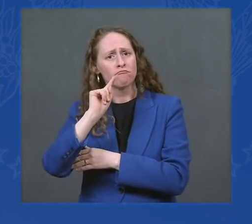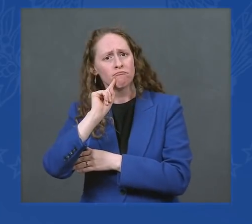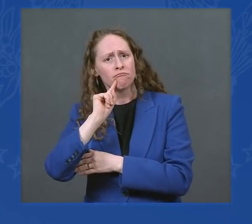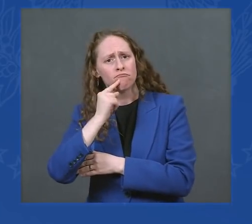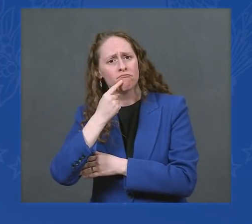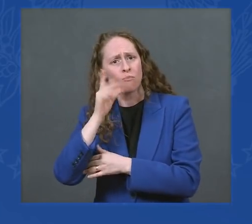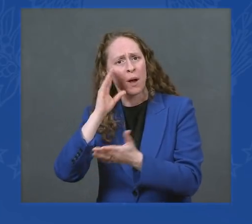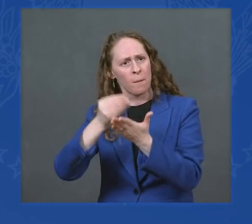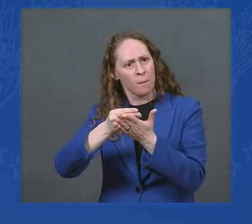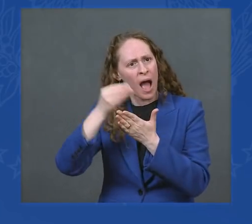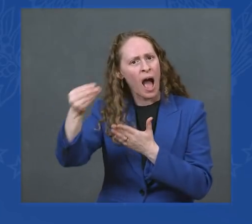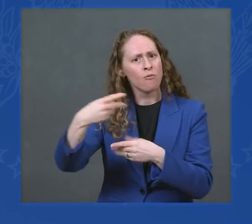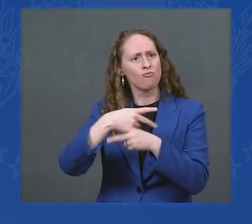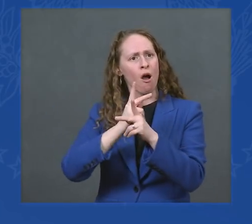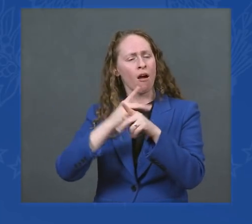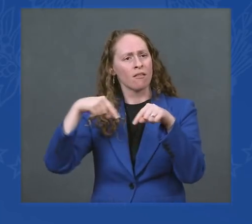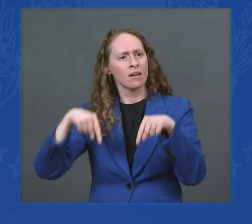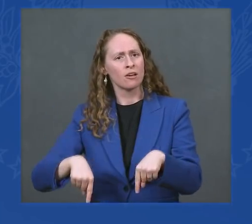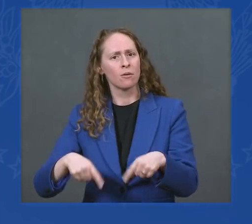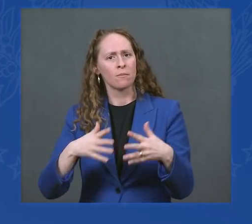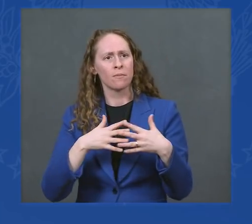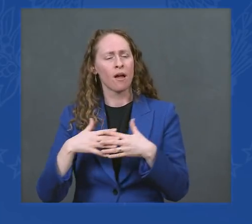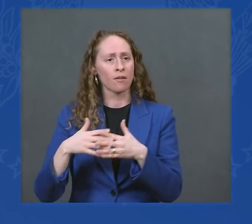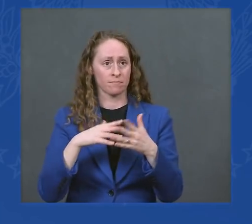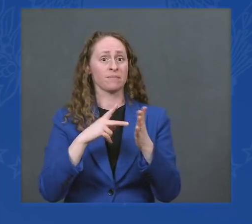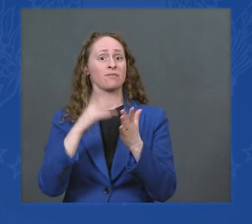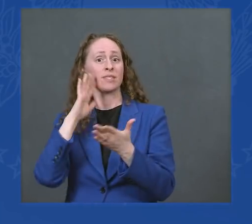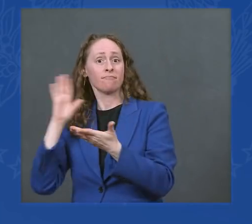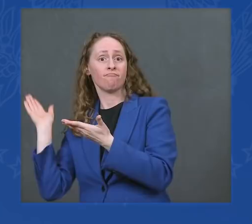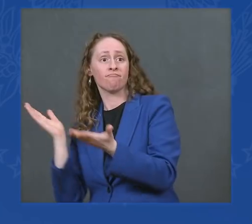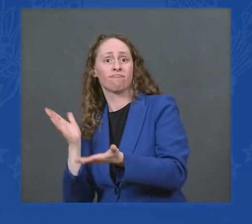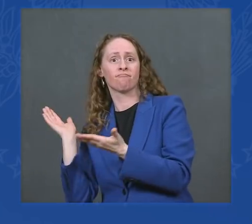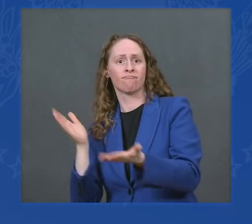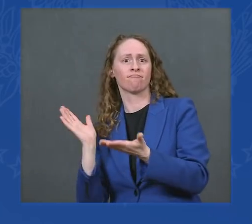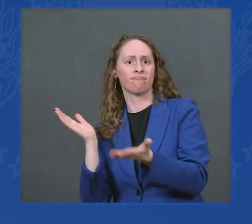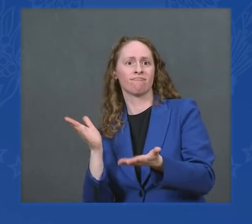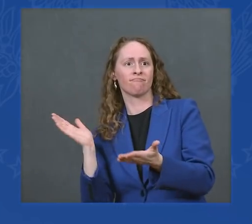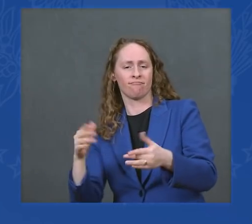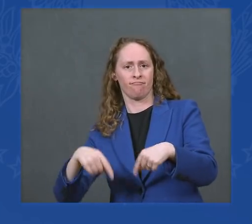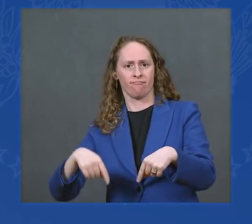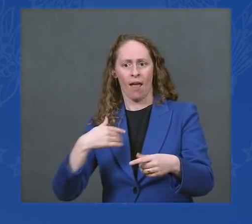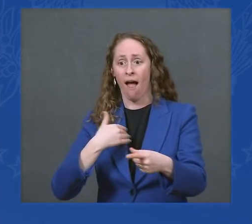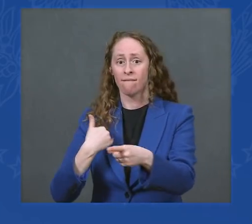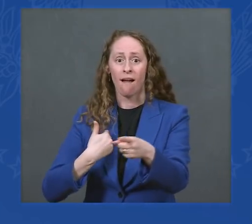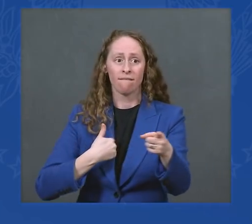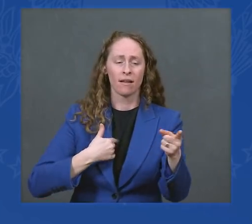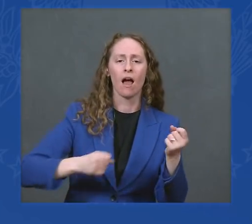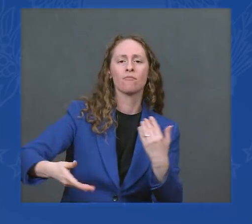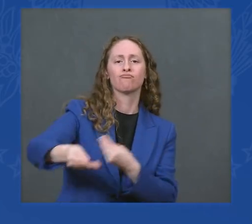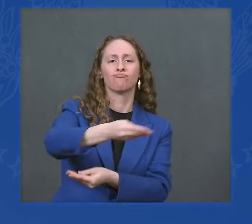so we have better jobs at [and] lower prices. And it means a federal government that just doesn't give lip service to Buy American